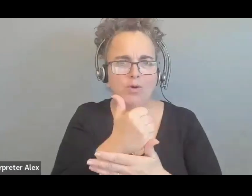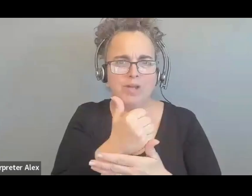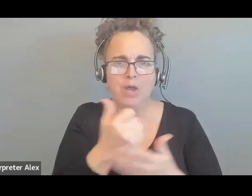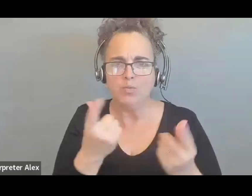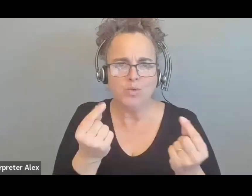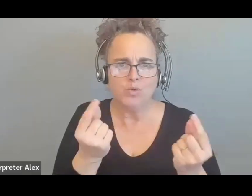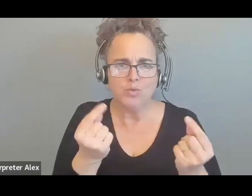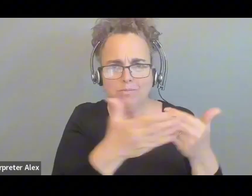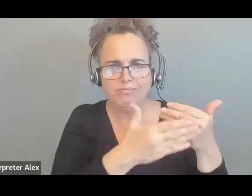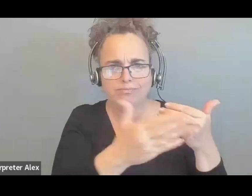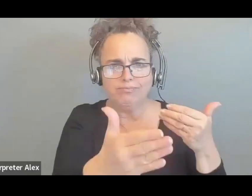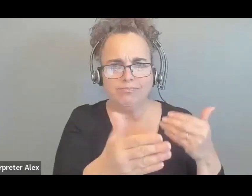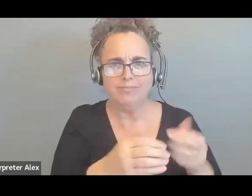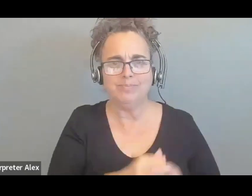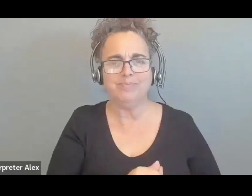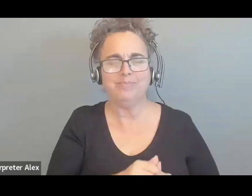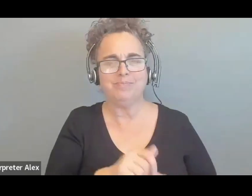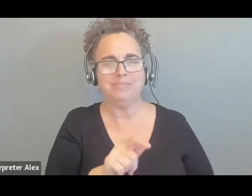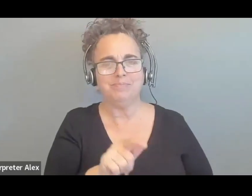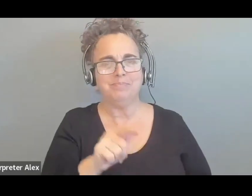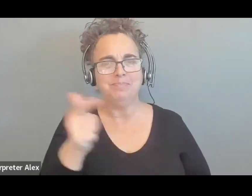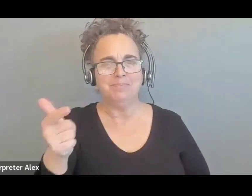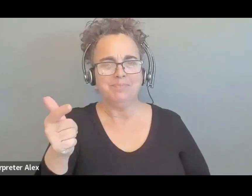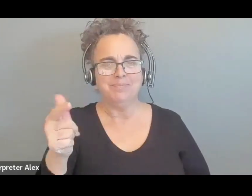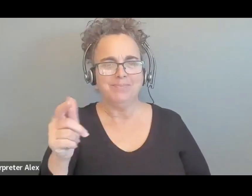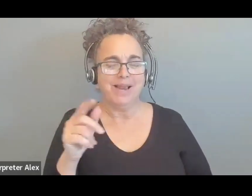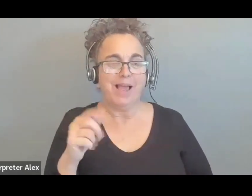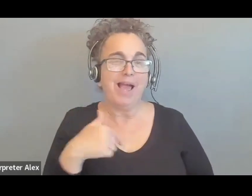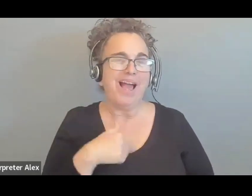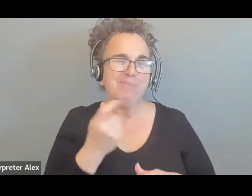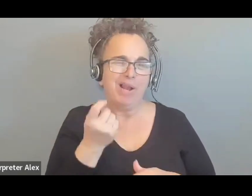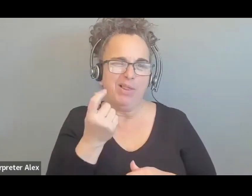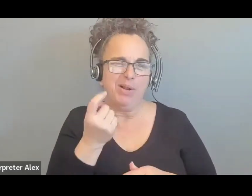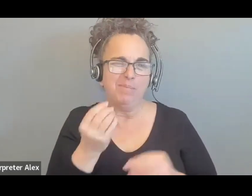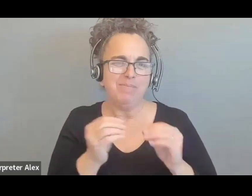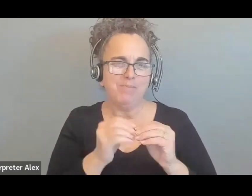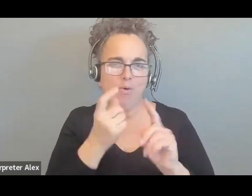I'm gonna go a little bit rogue here because I think to be honest,